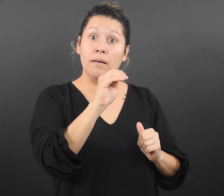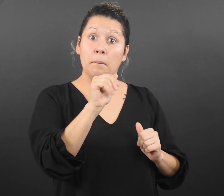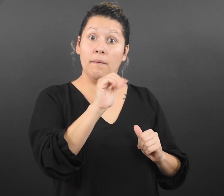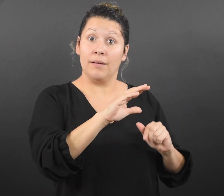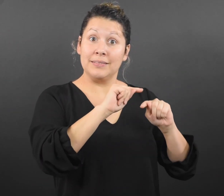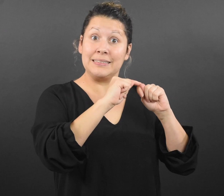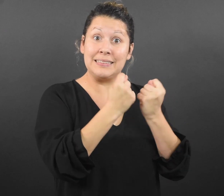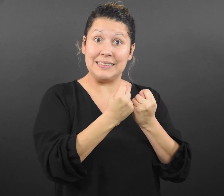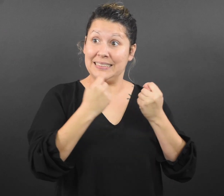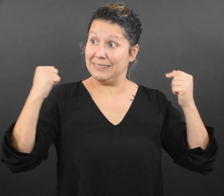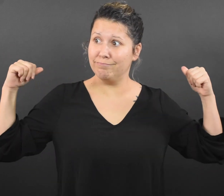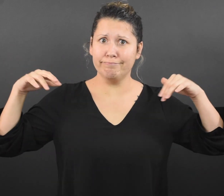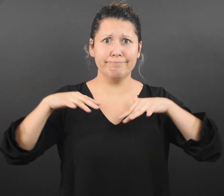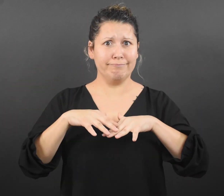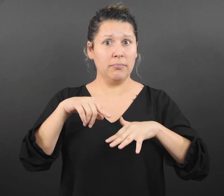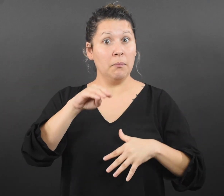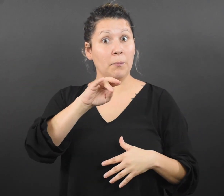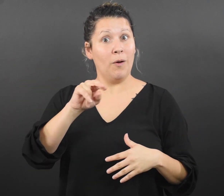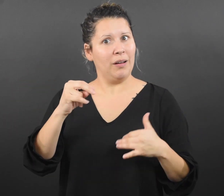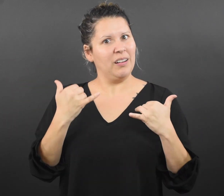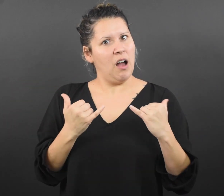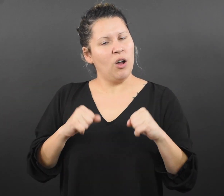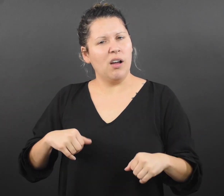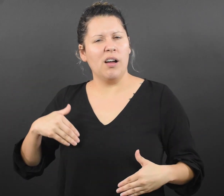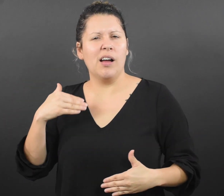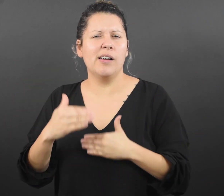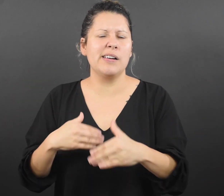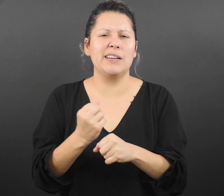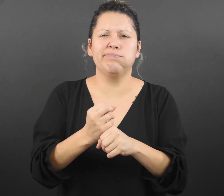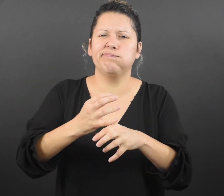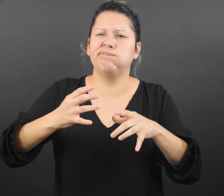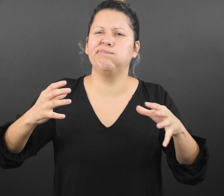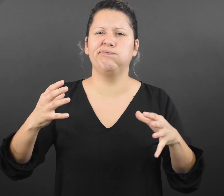Minnesota will be able to further expand monoclonal antibody treatment capacity.